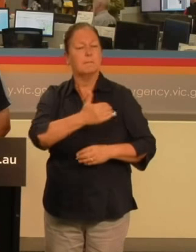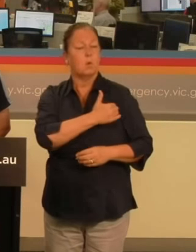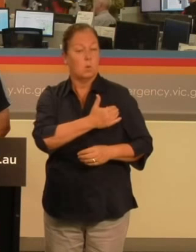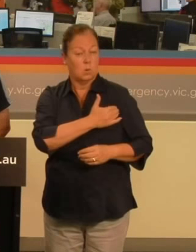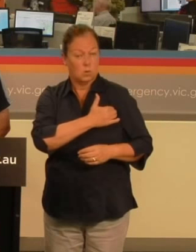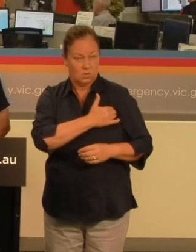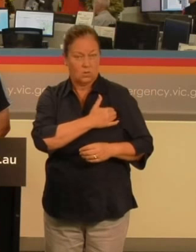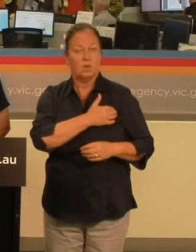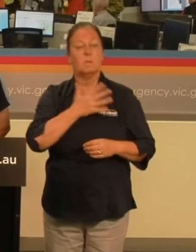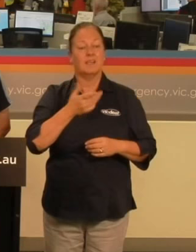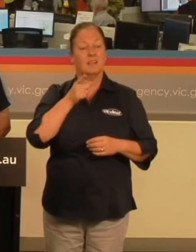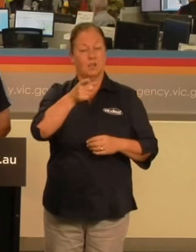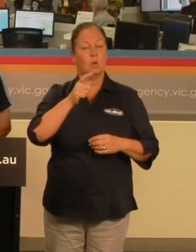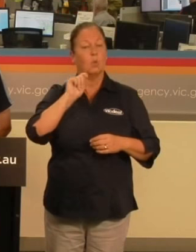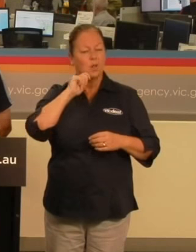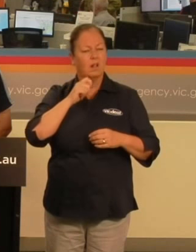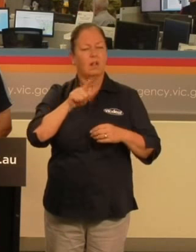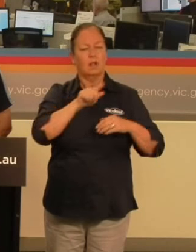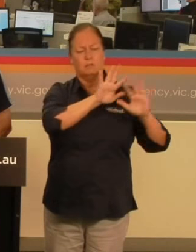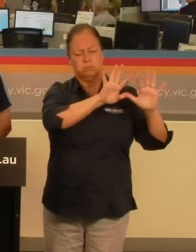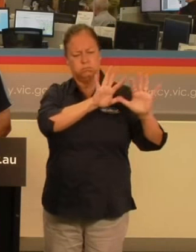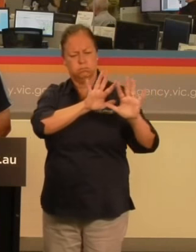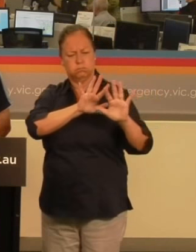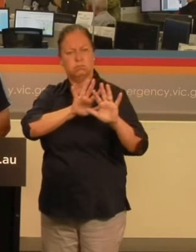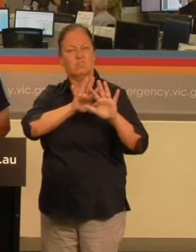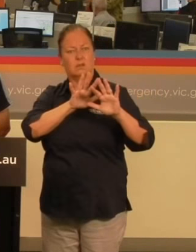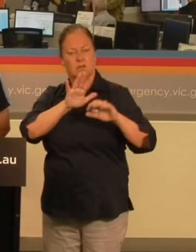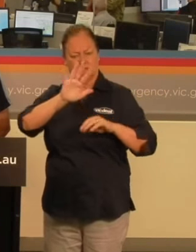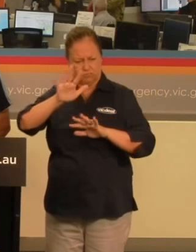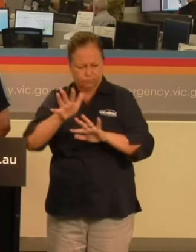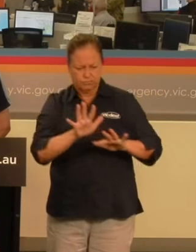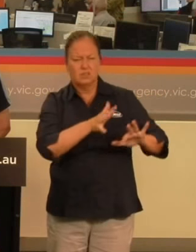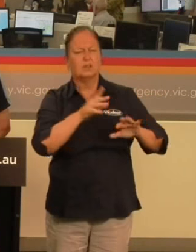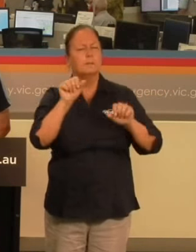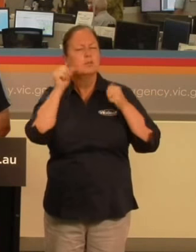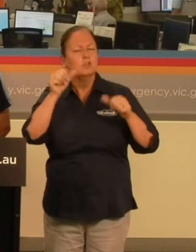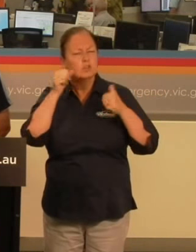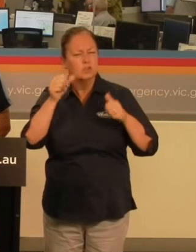to move towards the coast is especially near and behind the wind change so it's